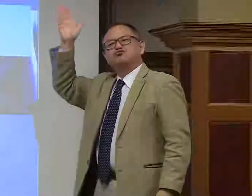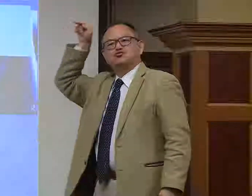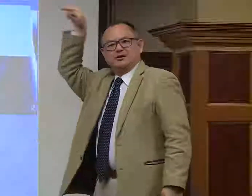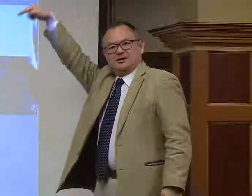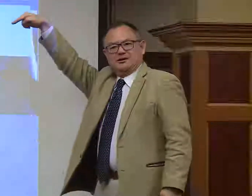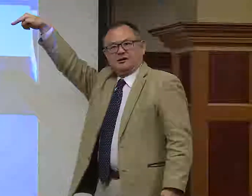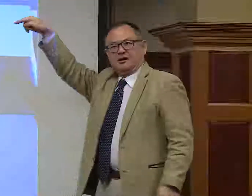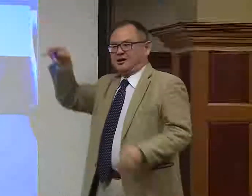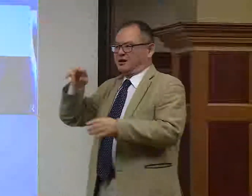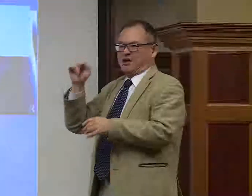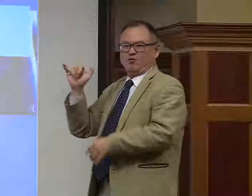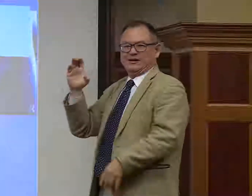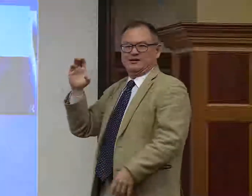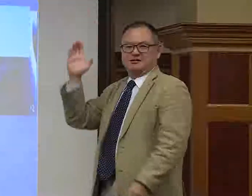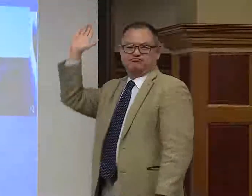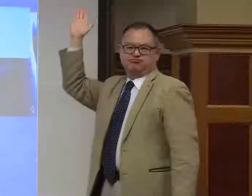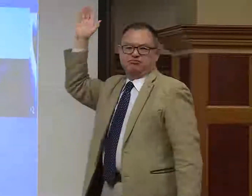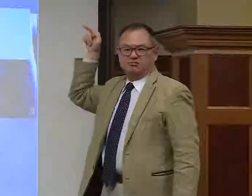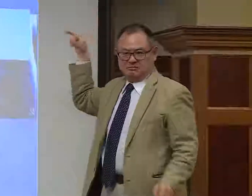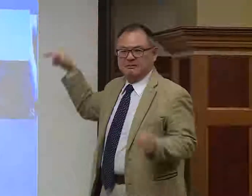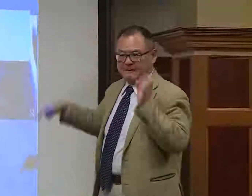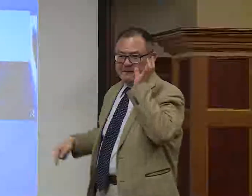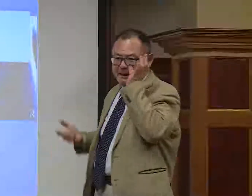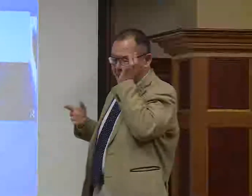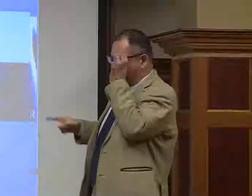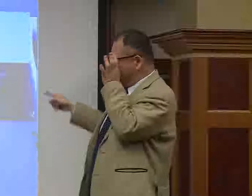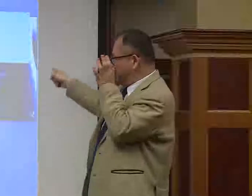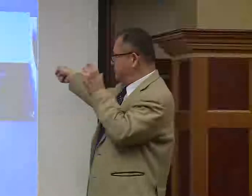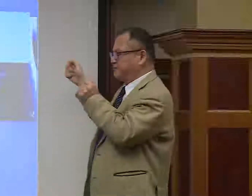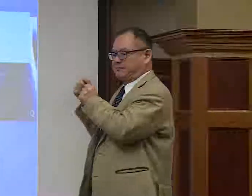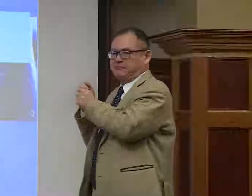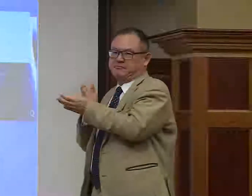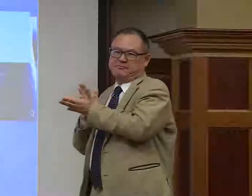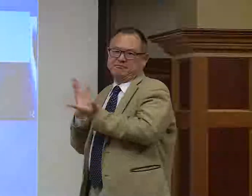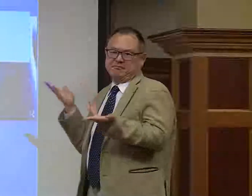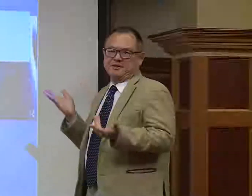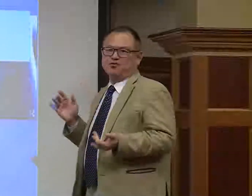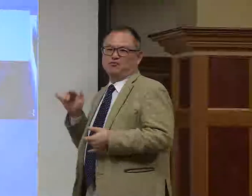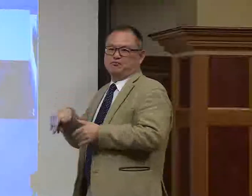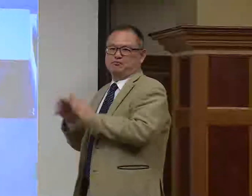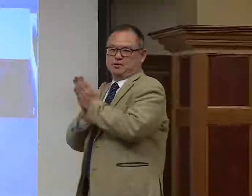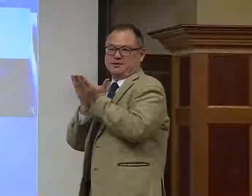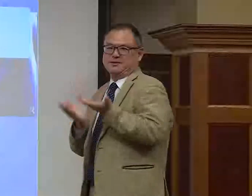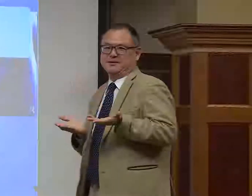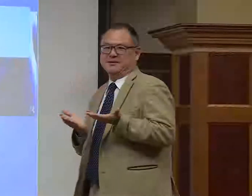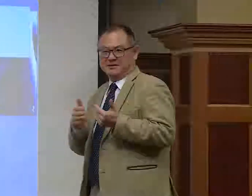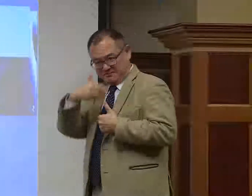for this book that has been translated into English. Next, please.